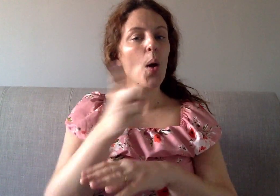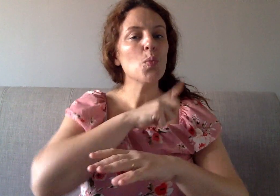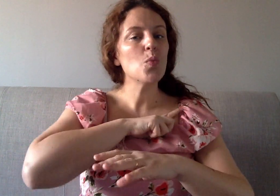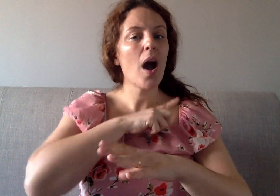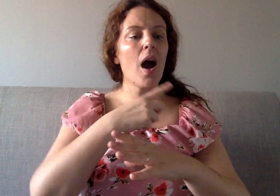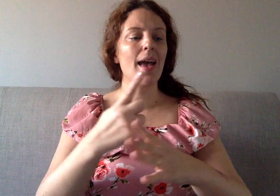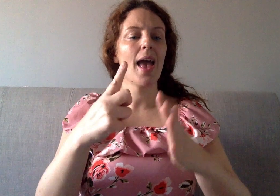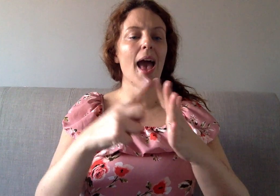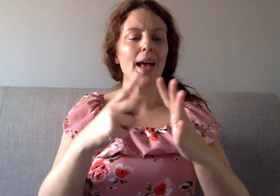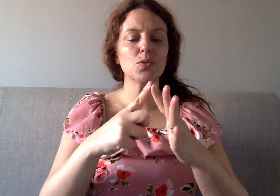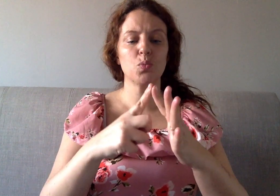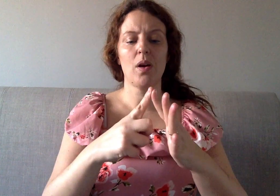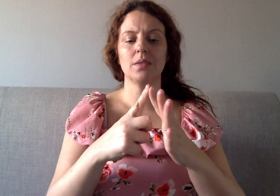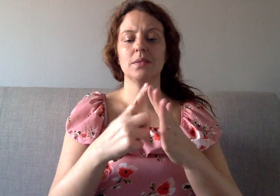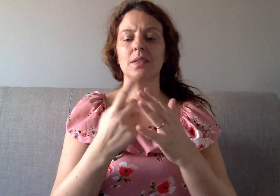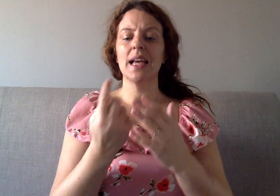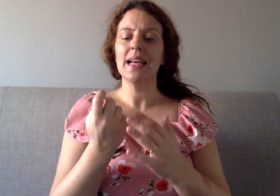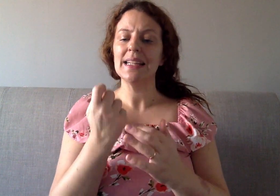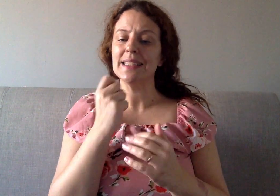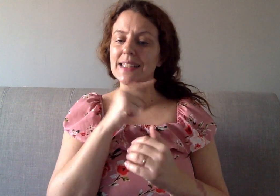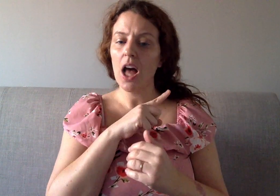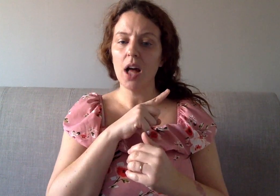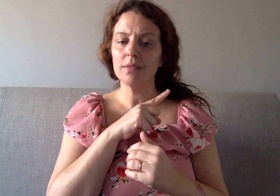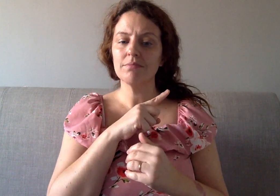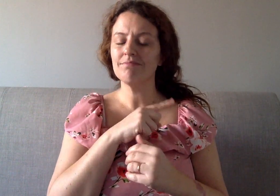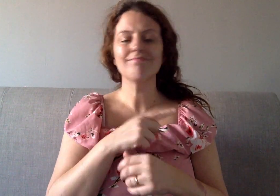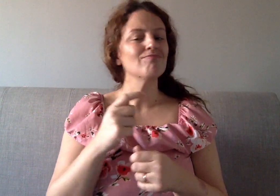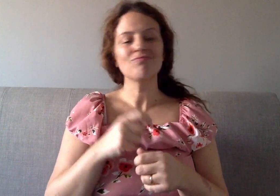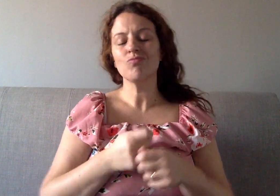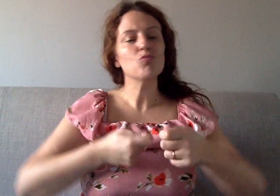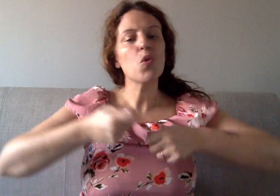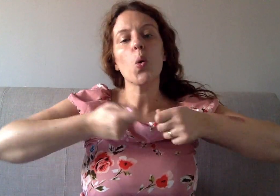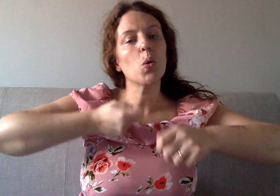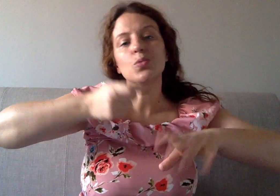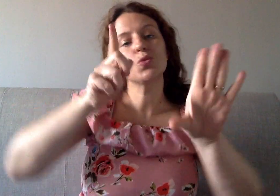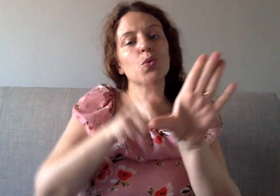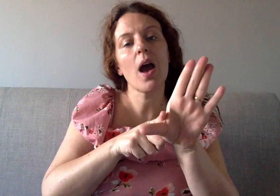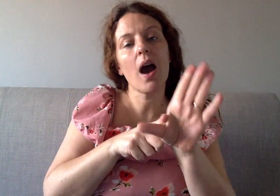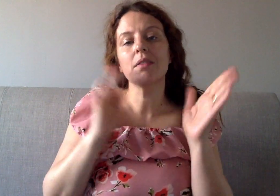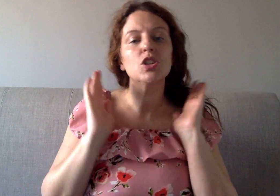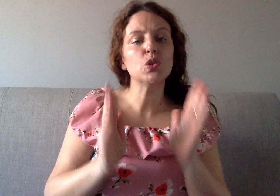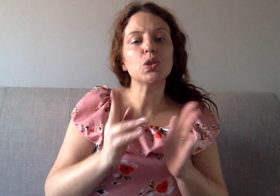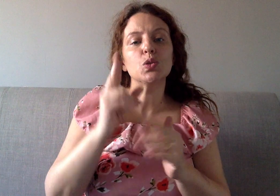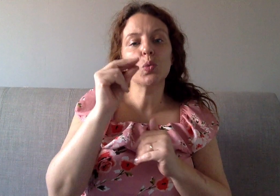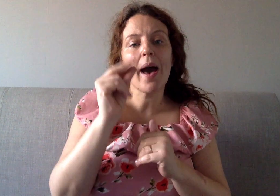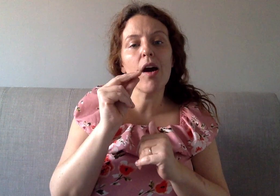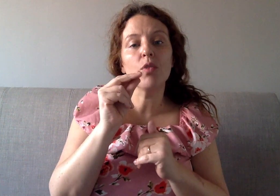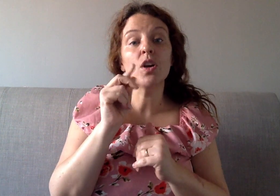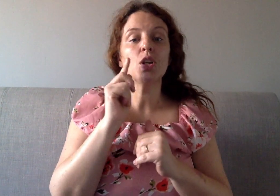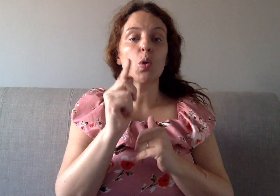Because Edward's son was too young to rule, just 12.